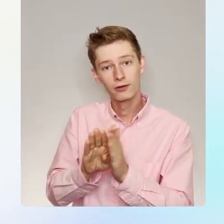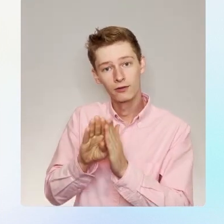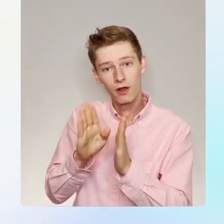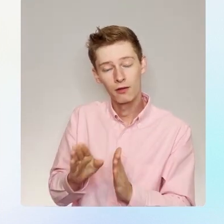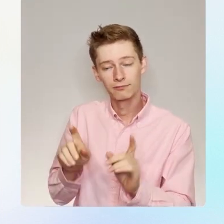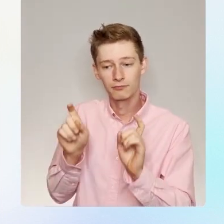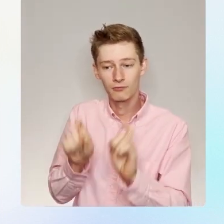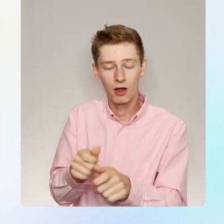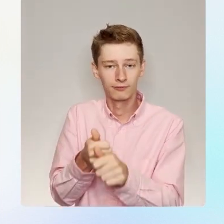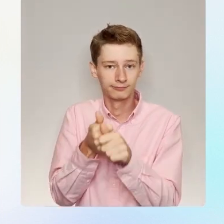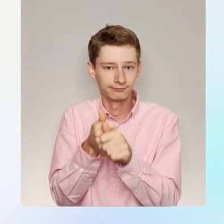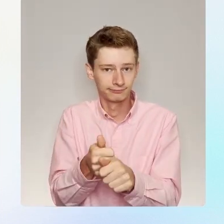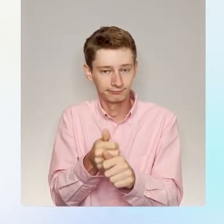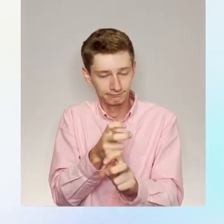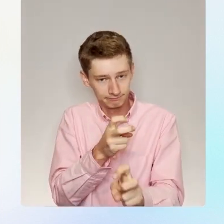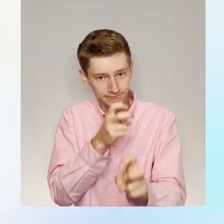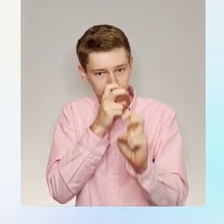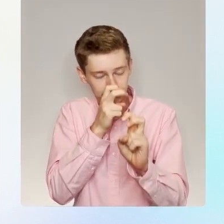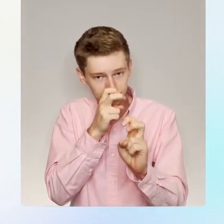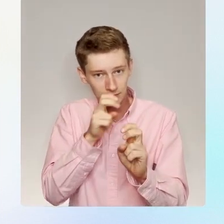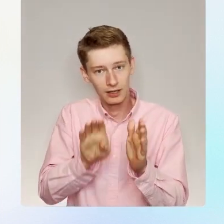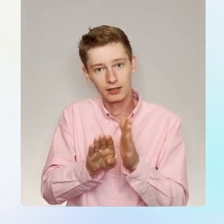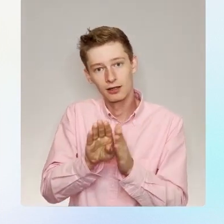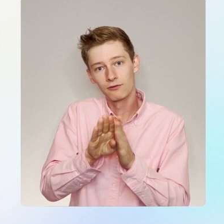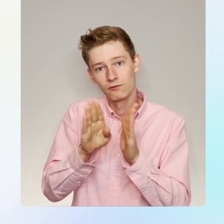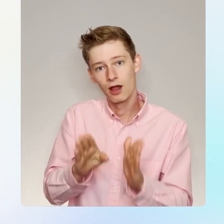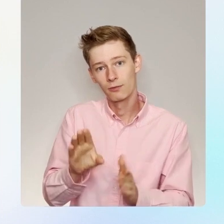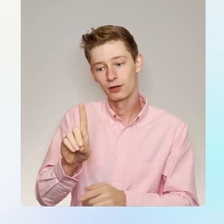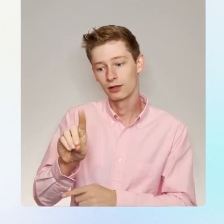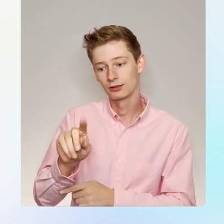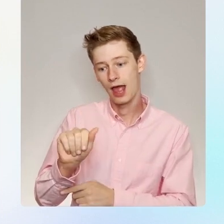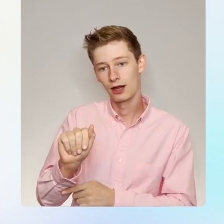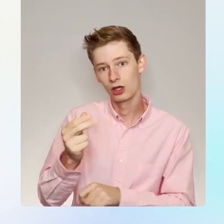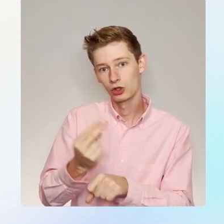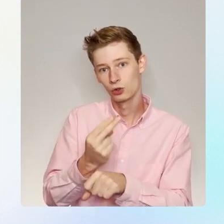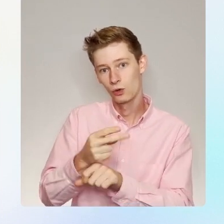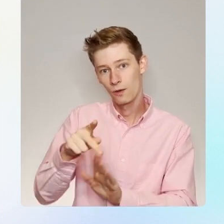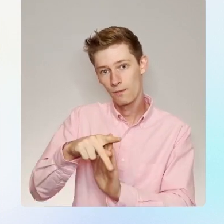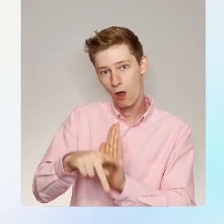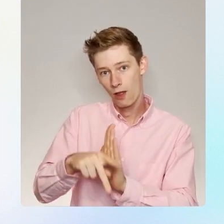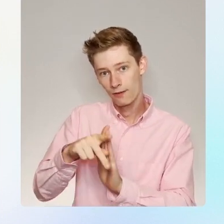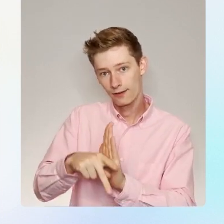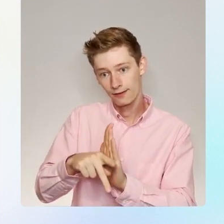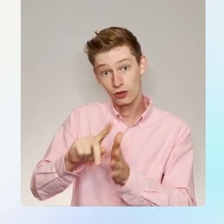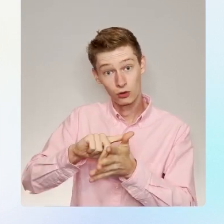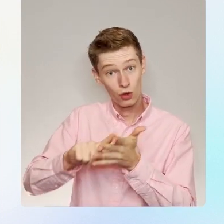by the requirements in Meta's Developer Data Use Policy to help ensure applications are developed